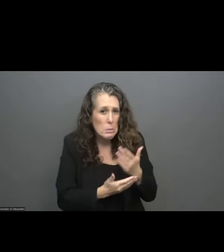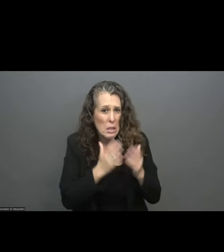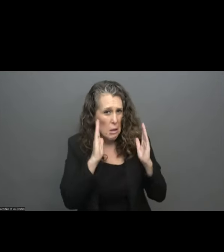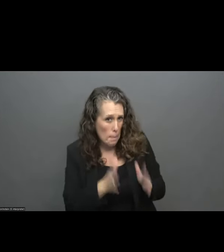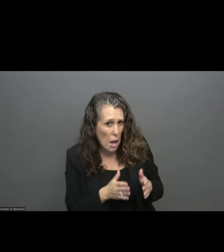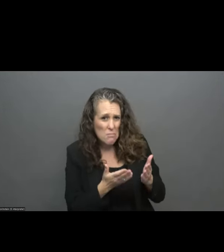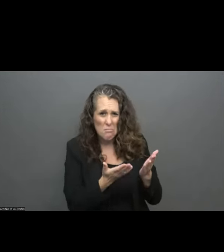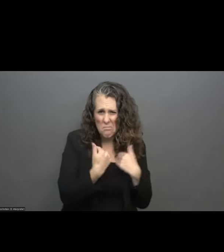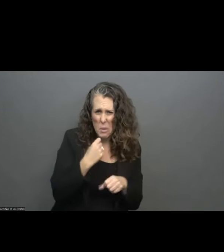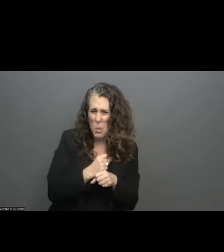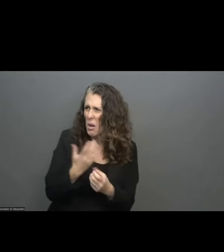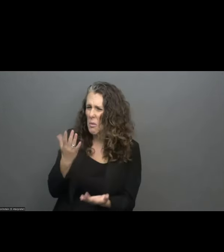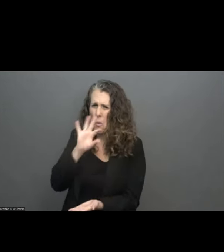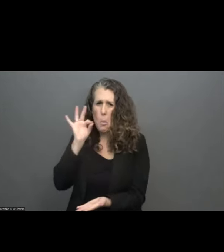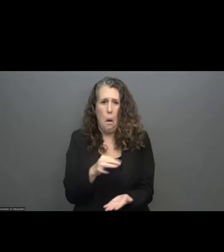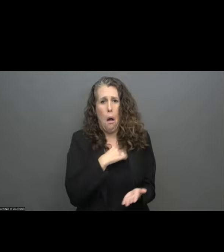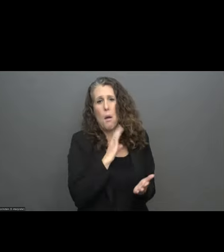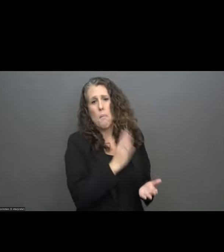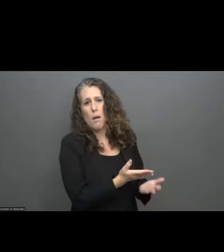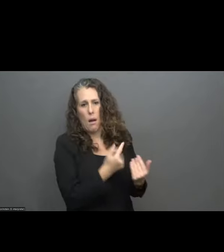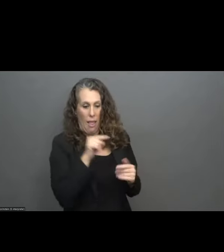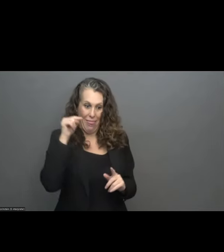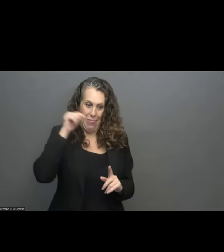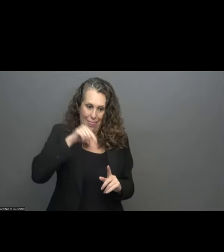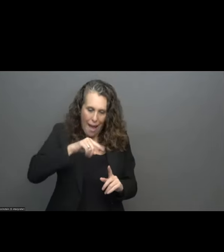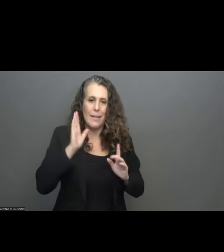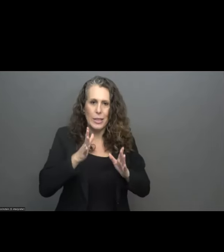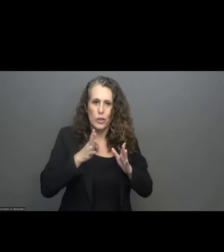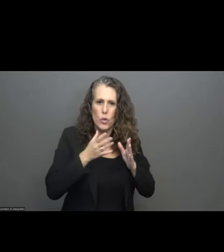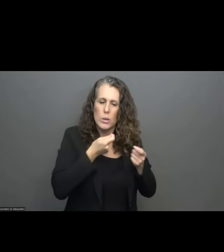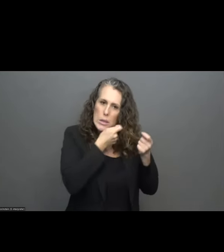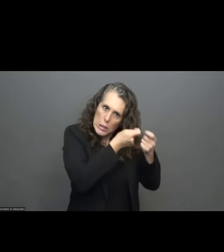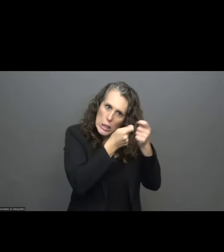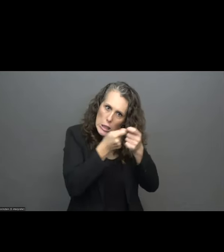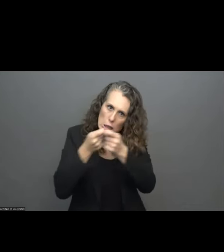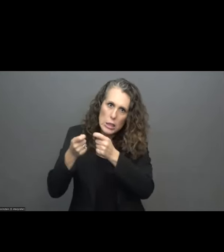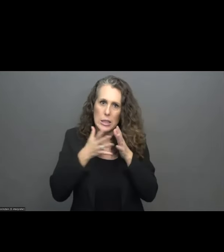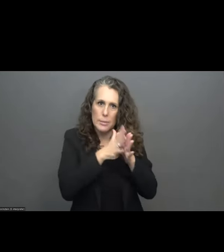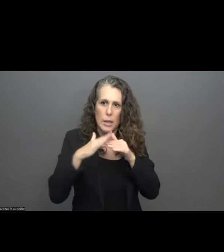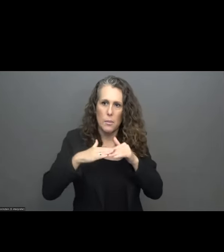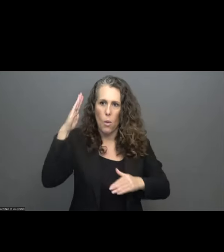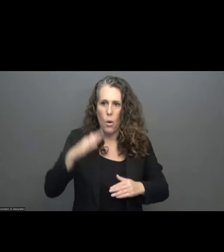which is a very important thing that we 10:28:07 are discussing in together today.